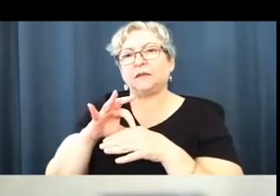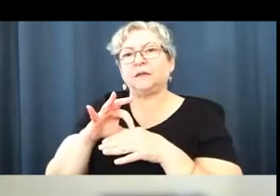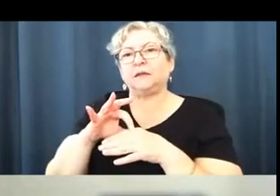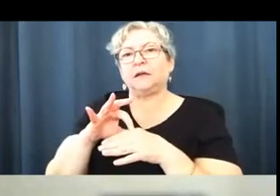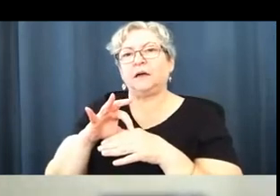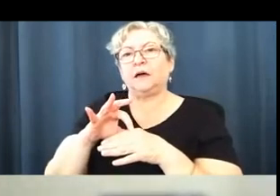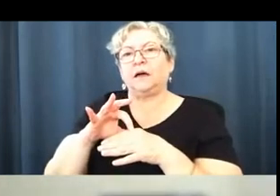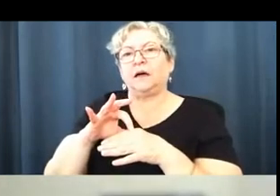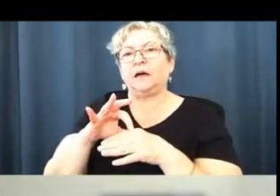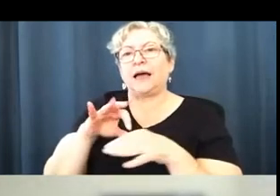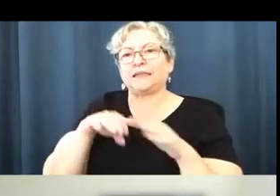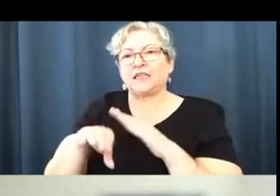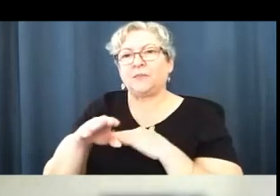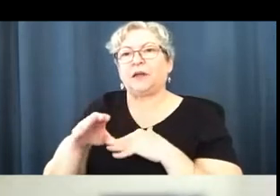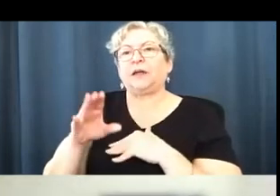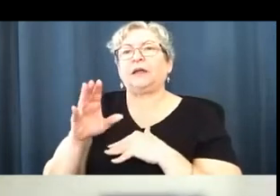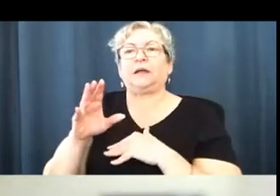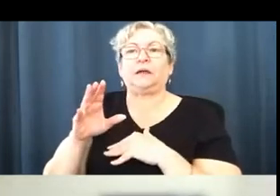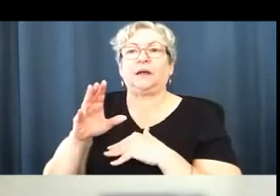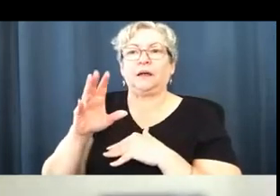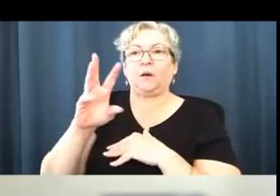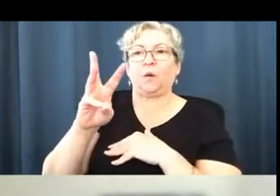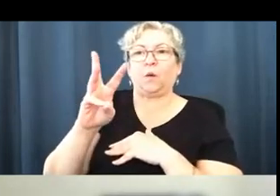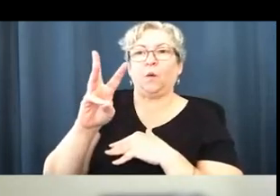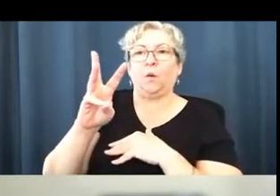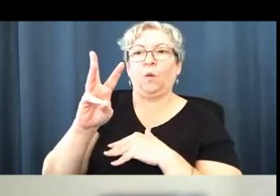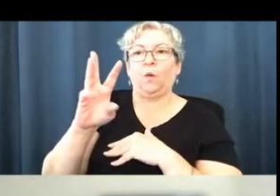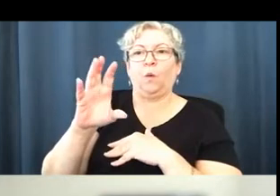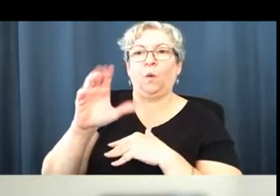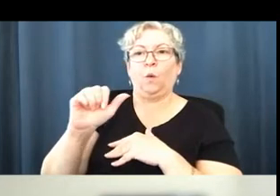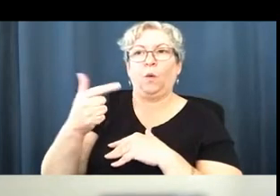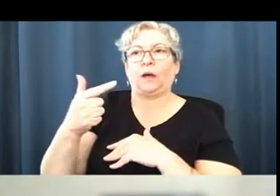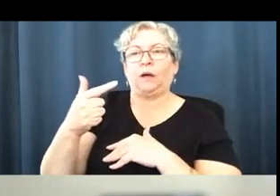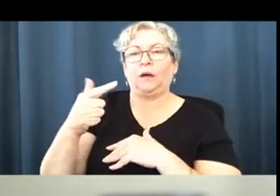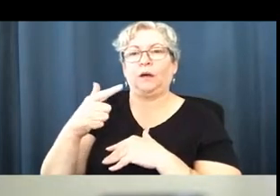And WCAG is not a law, but you can. It makes more sense to say something is WCAG compliant,